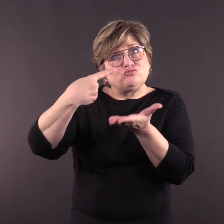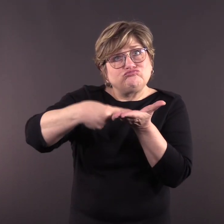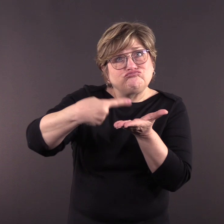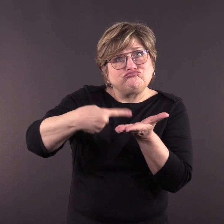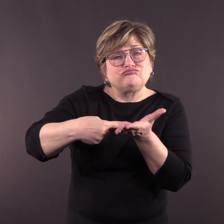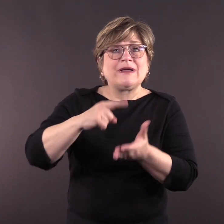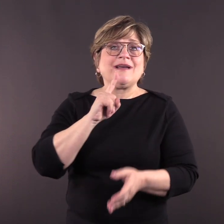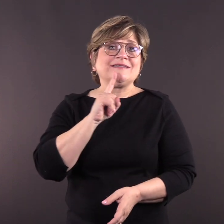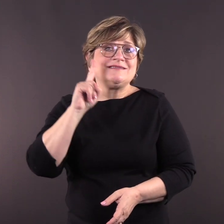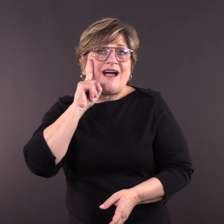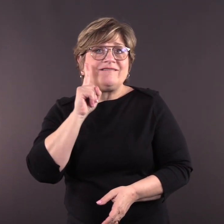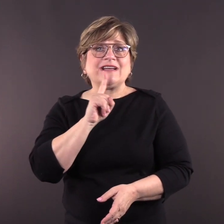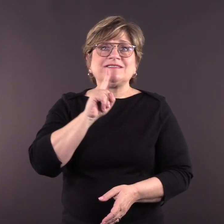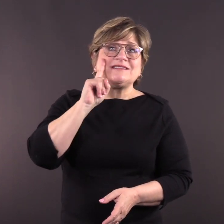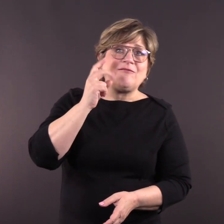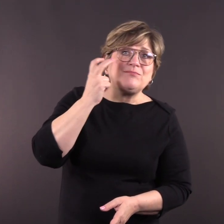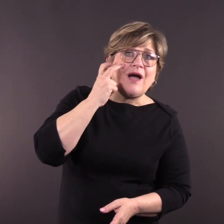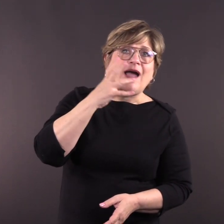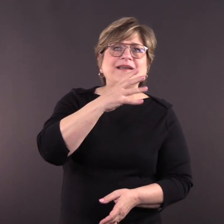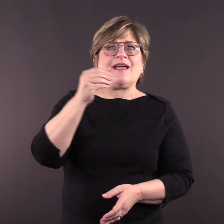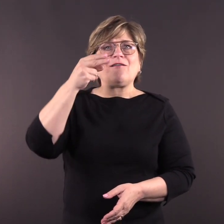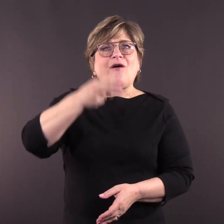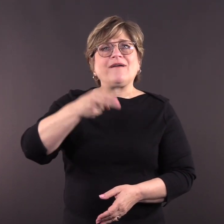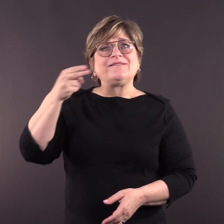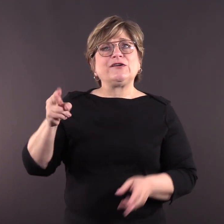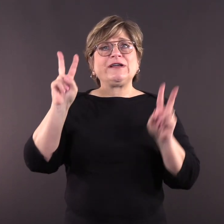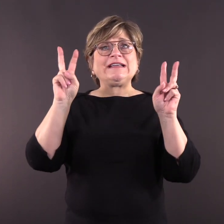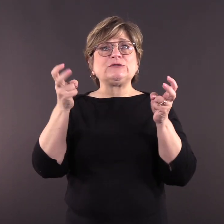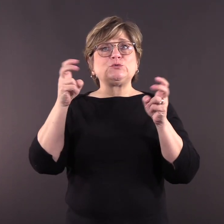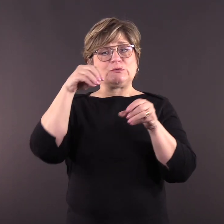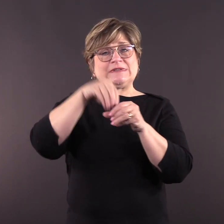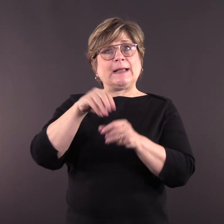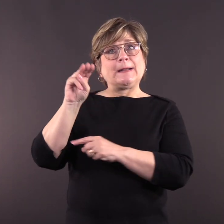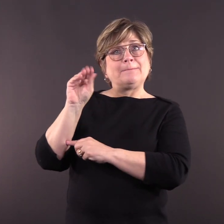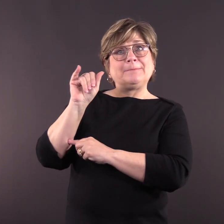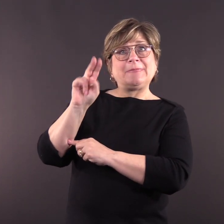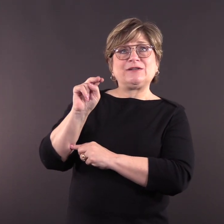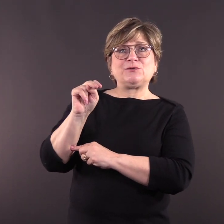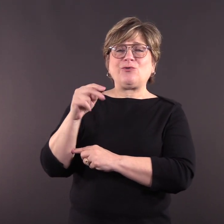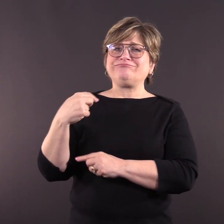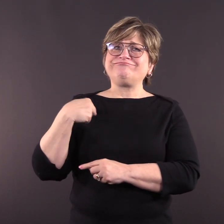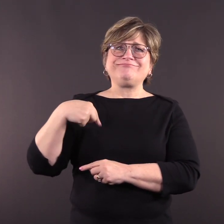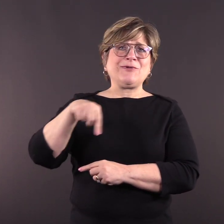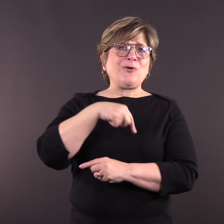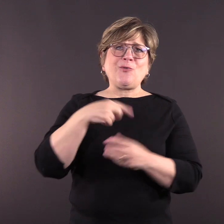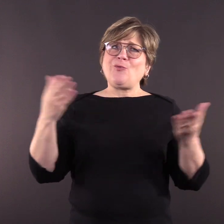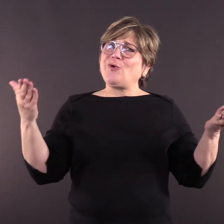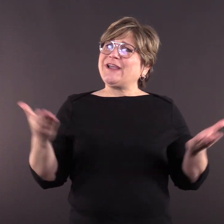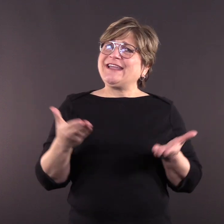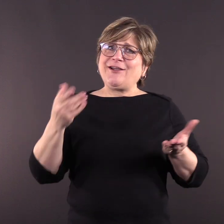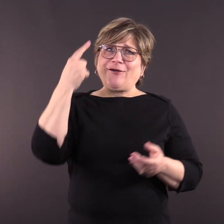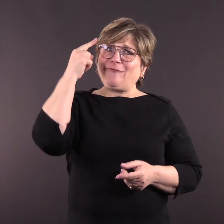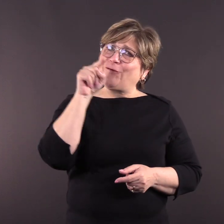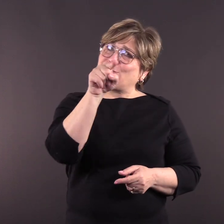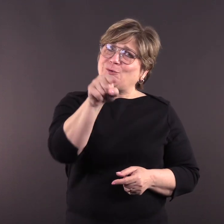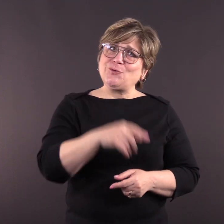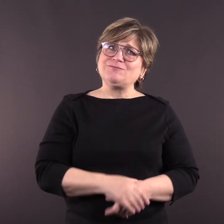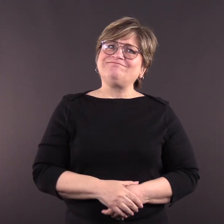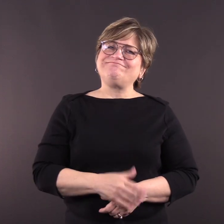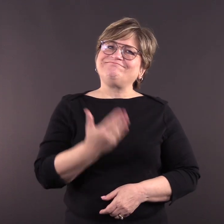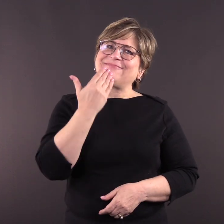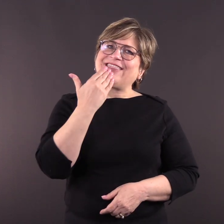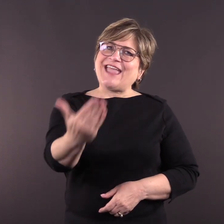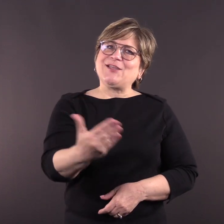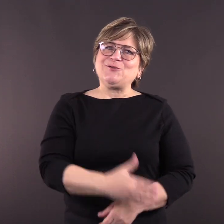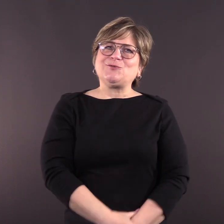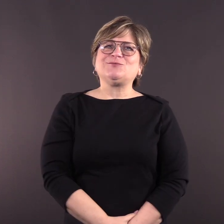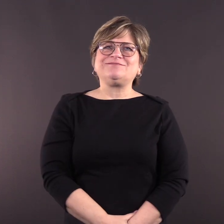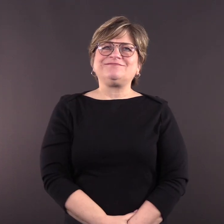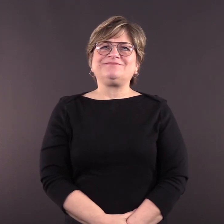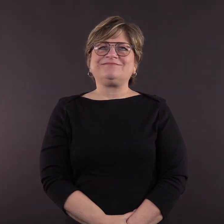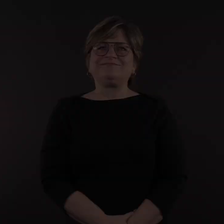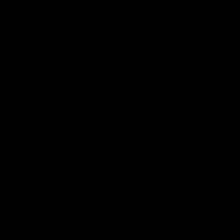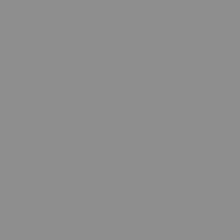deafblind, and hard of hearing issues in Minnesota. We are here for you. Thank you!